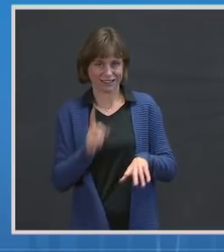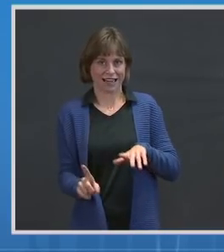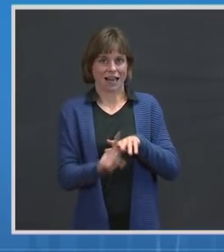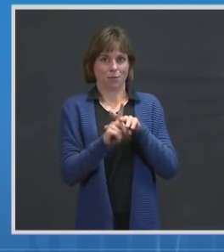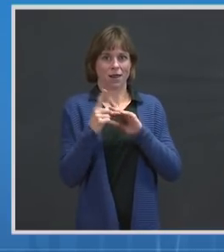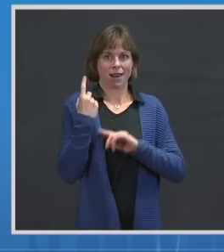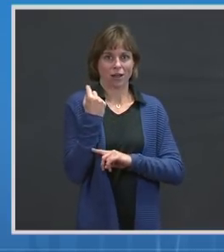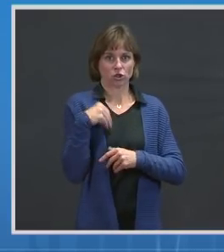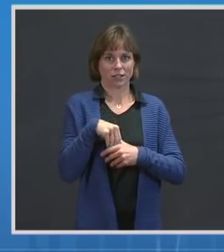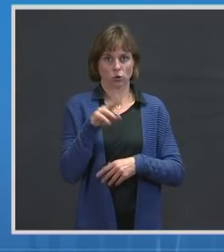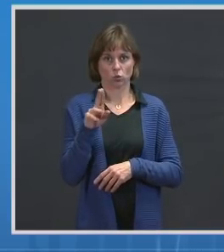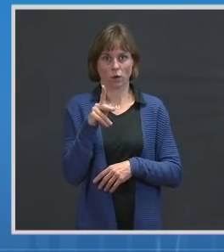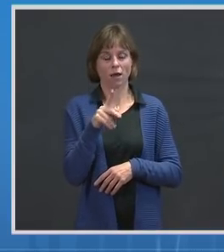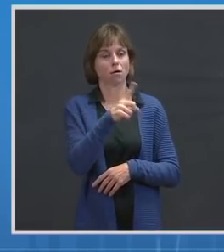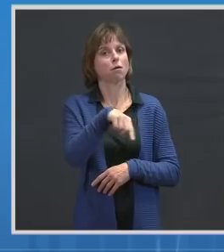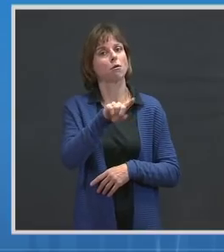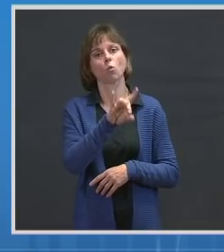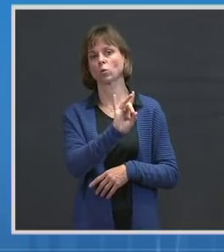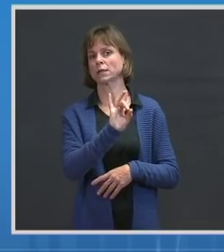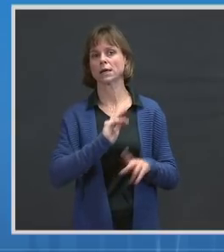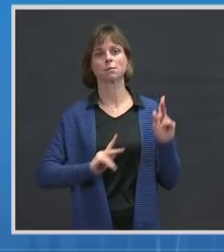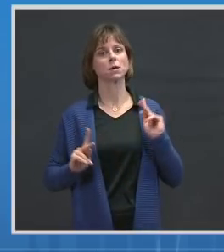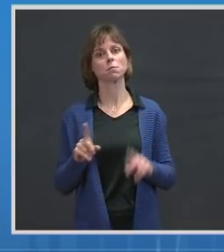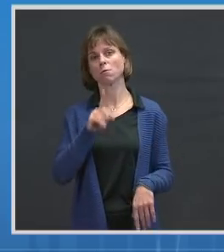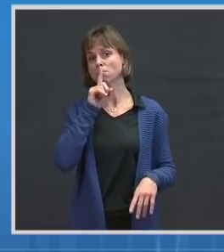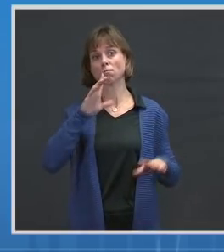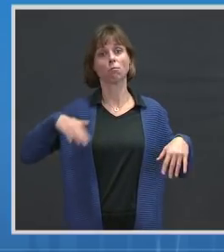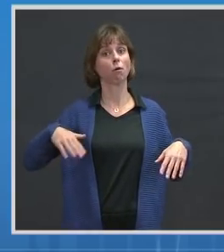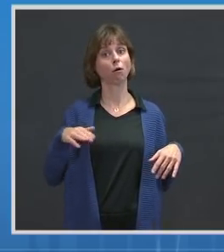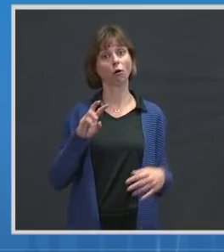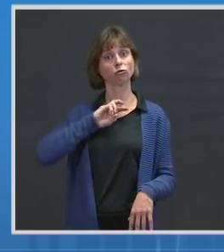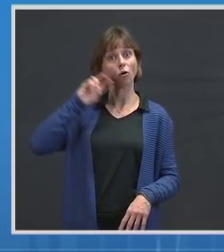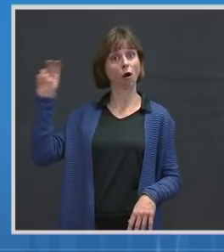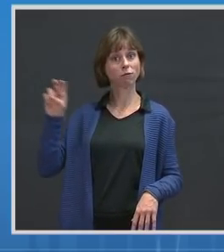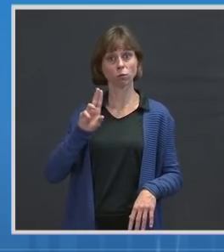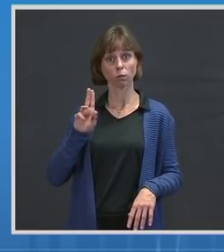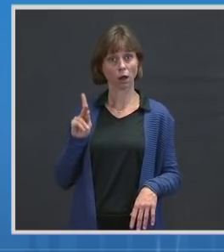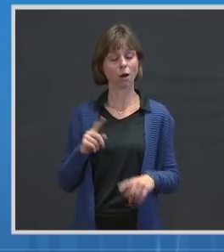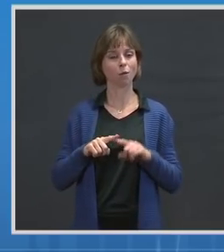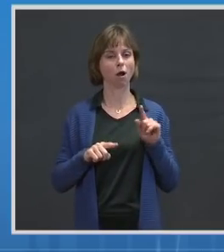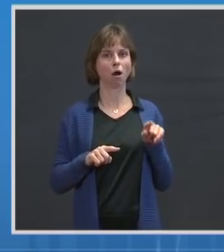None of the eight individuals had traveled to the UK, but three of them appeared to have been infected